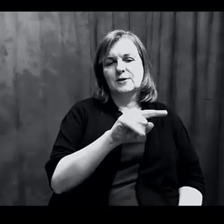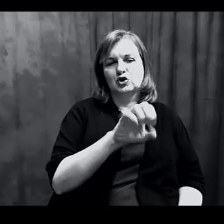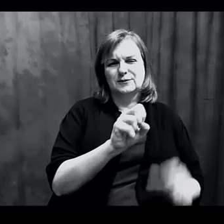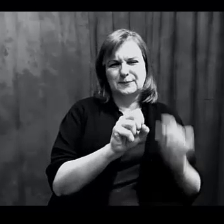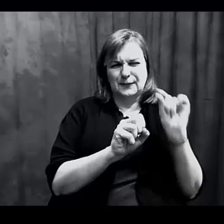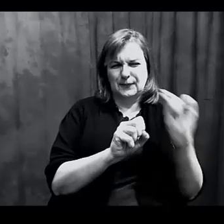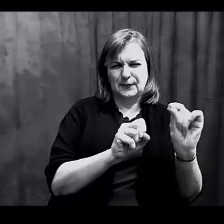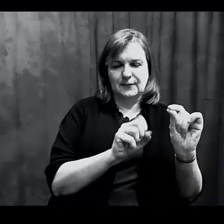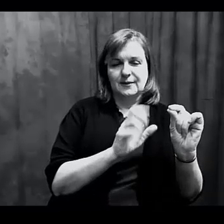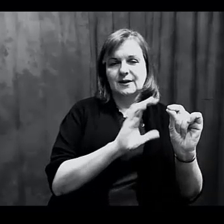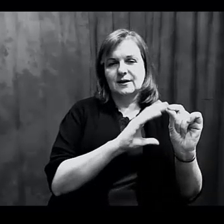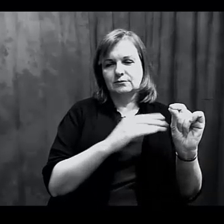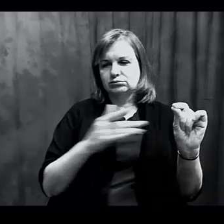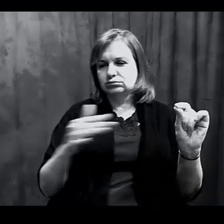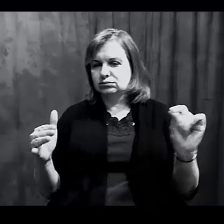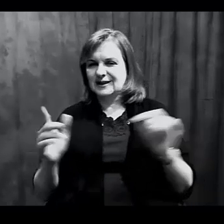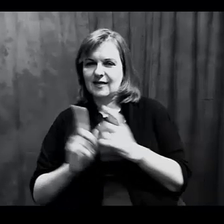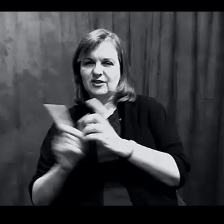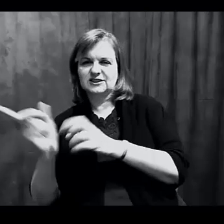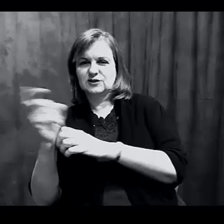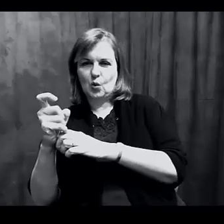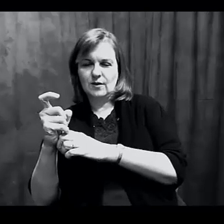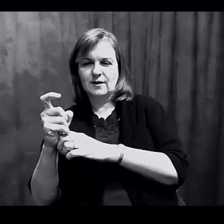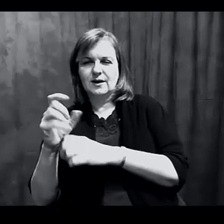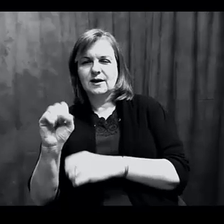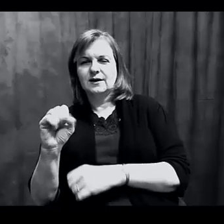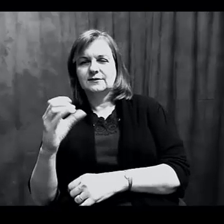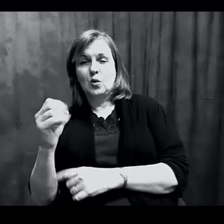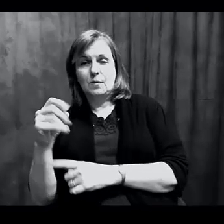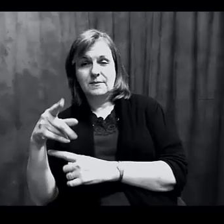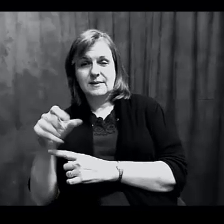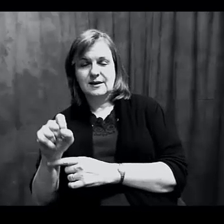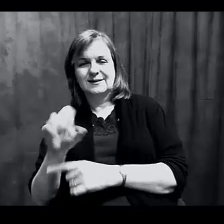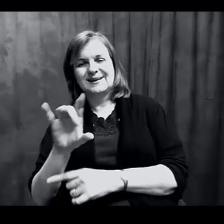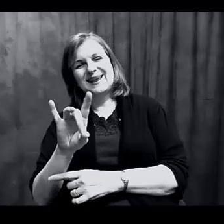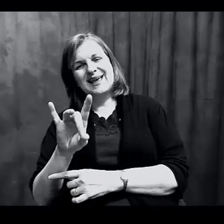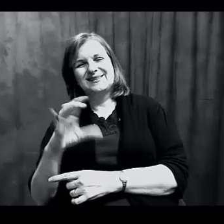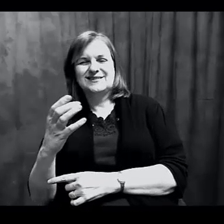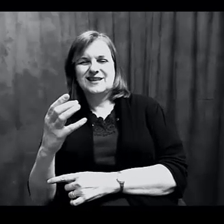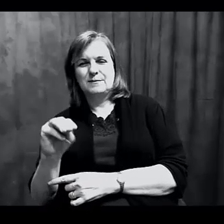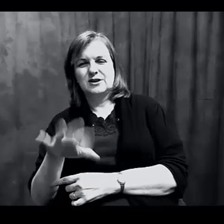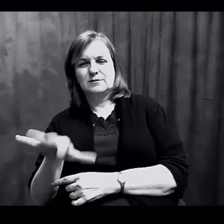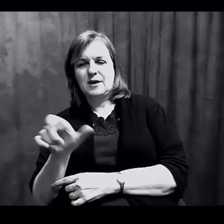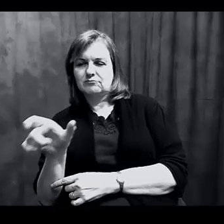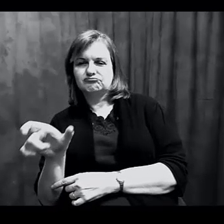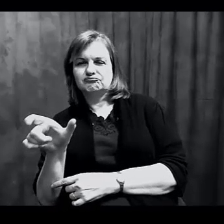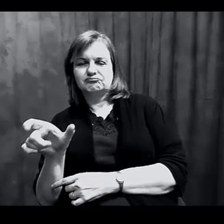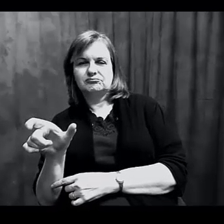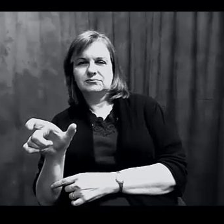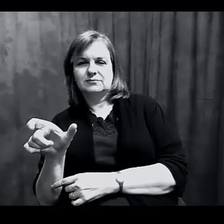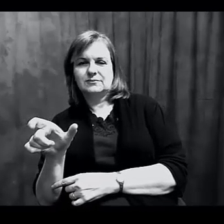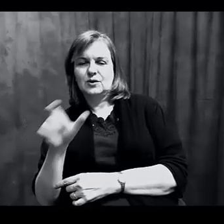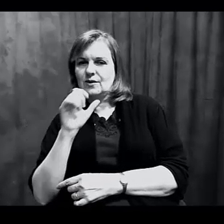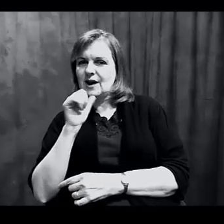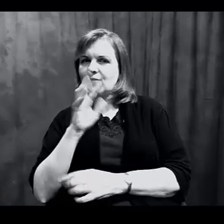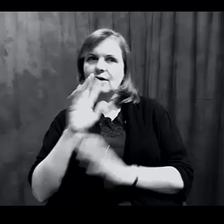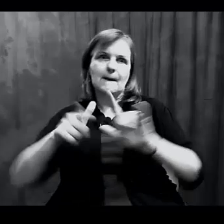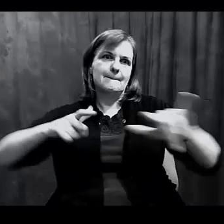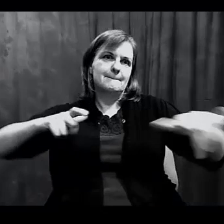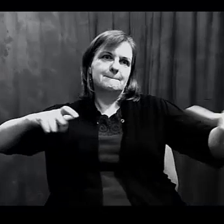our dust mite here only 420 µm vs. our scorpion 8 cm or so long